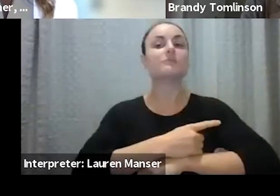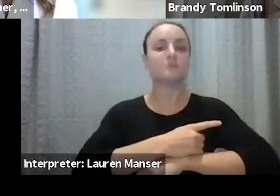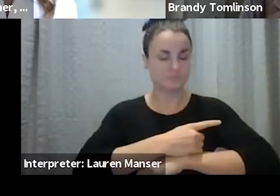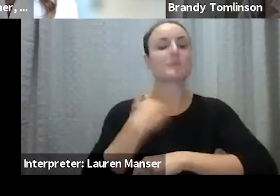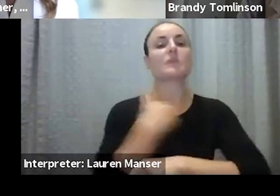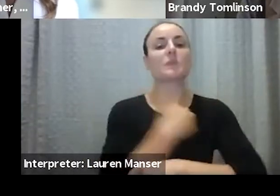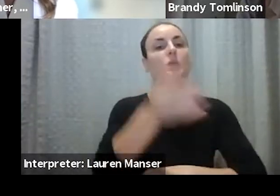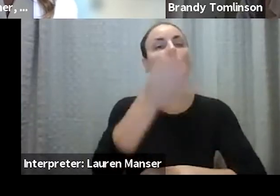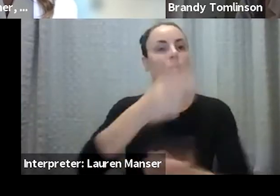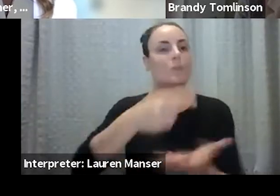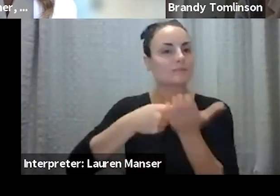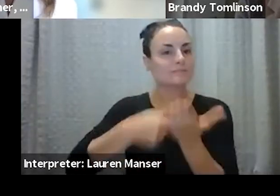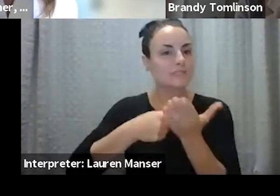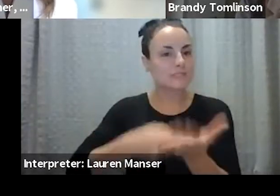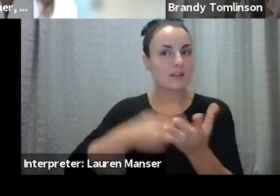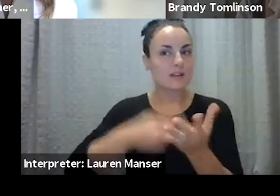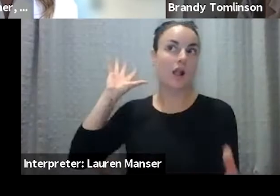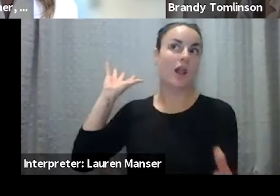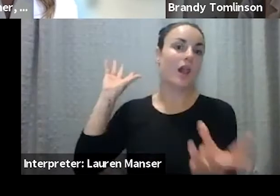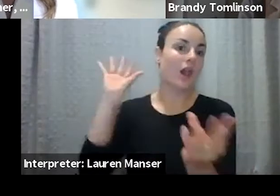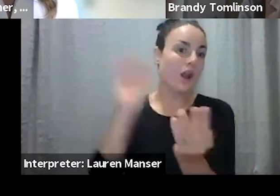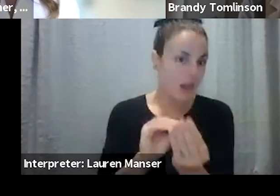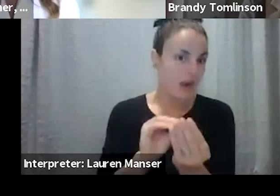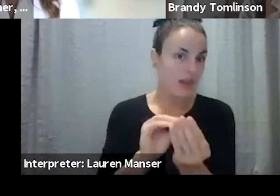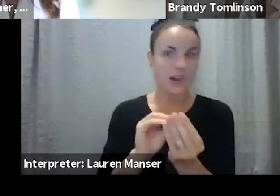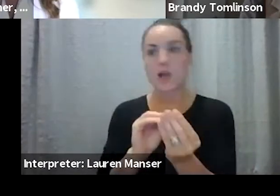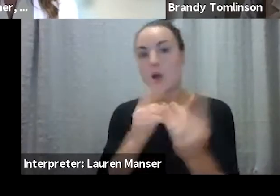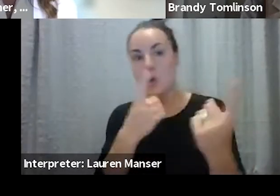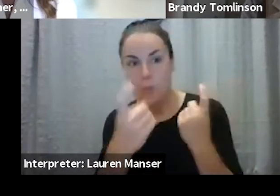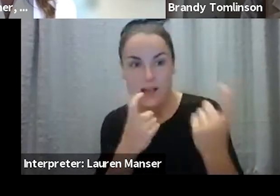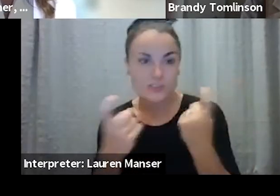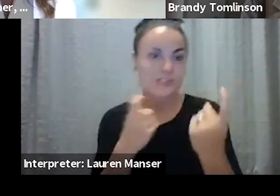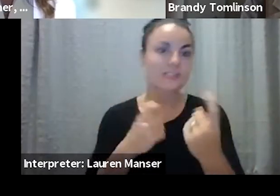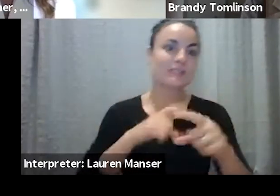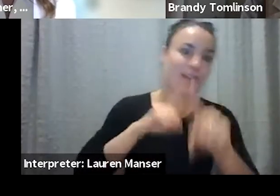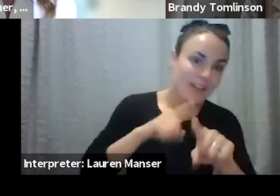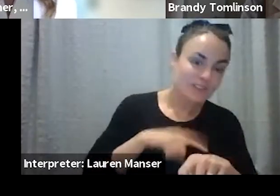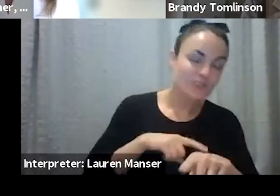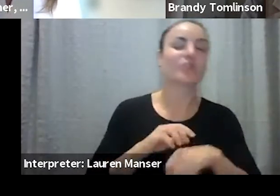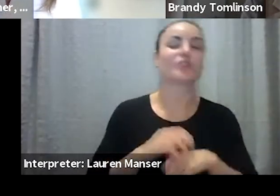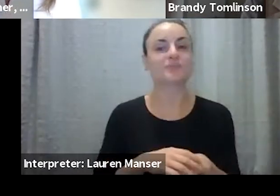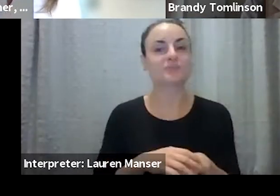from both people who had participated in those panels, as well as some questions that even our panelists